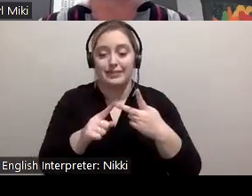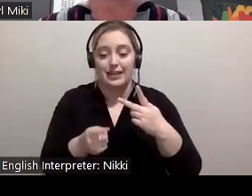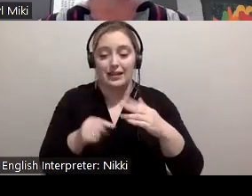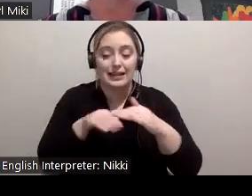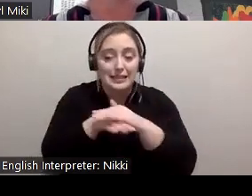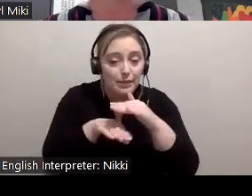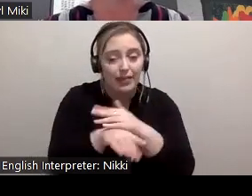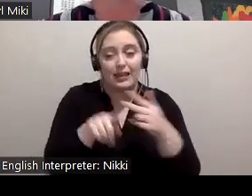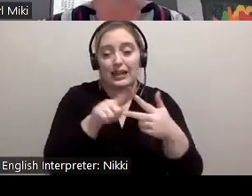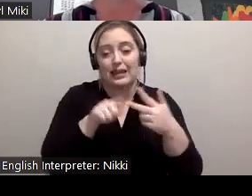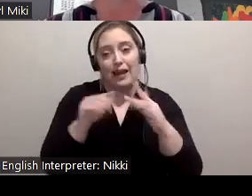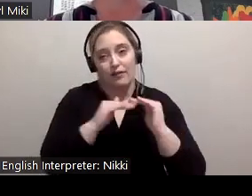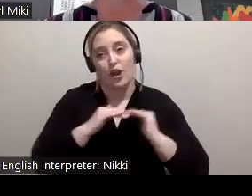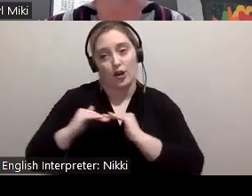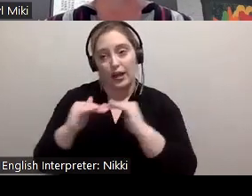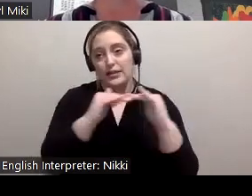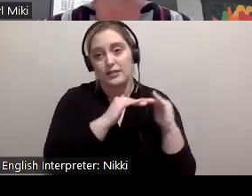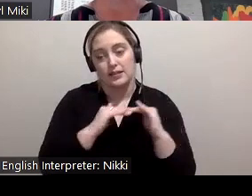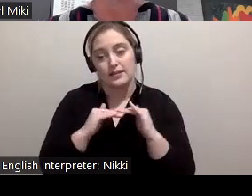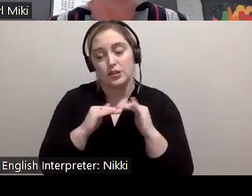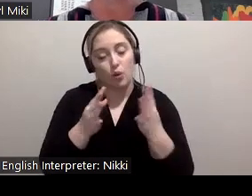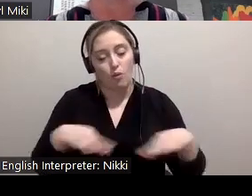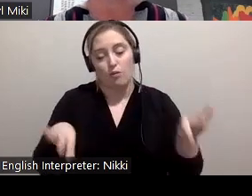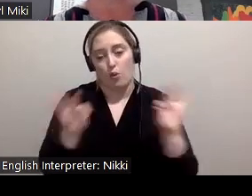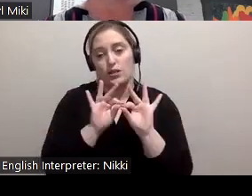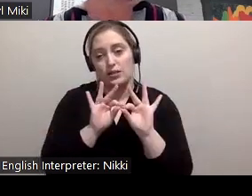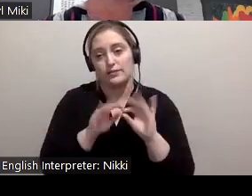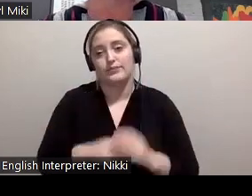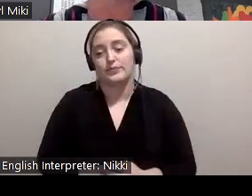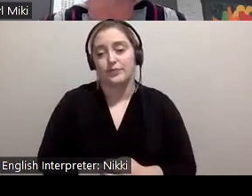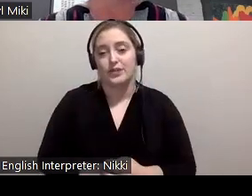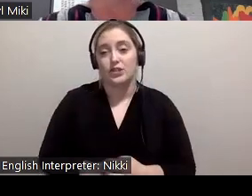application you'll see that we'll ask you to describe how